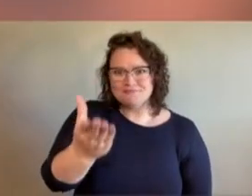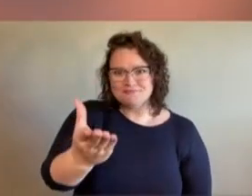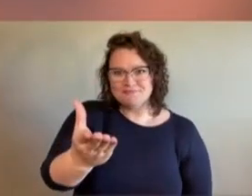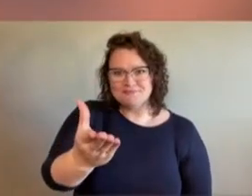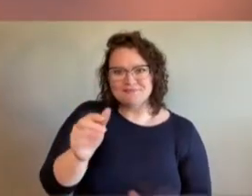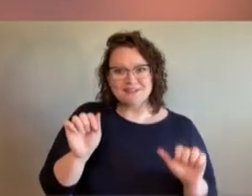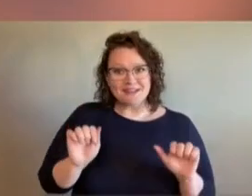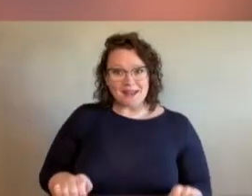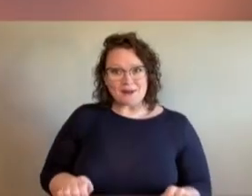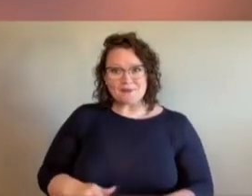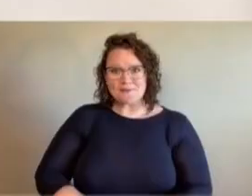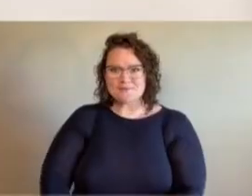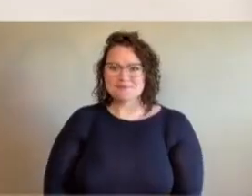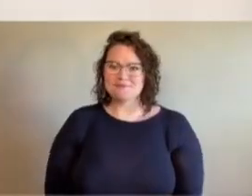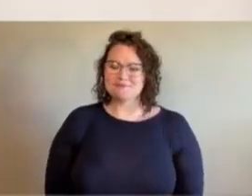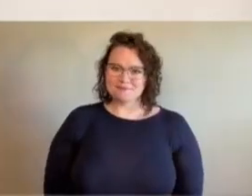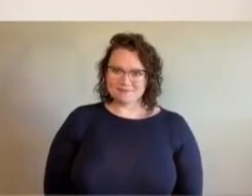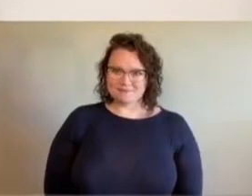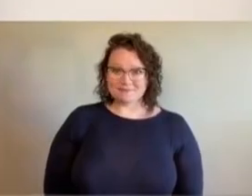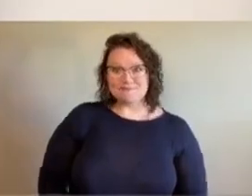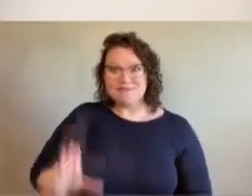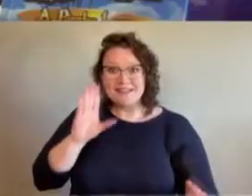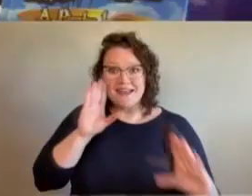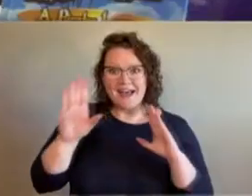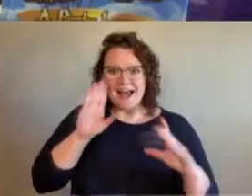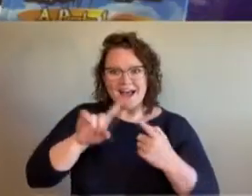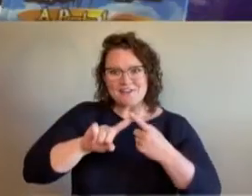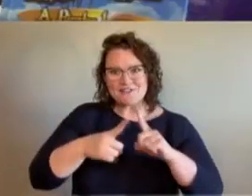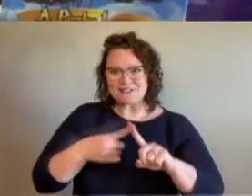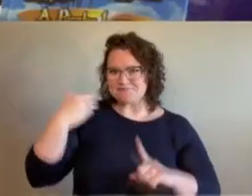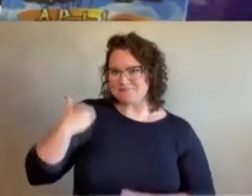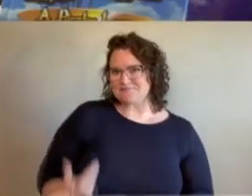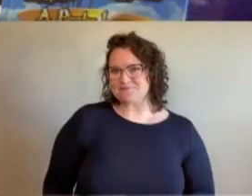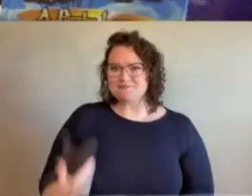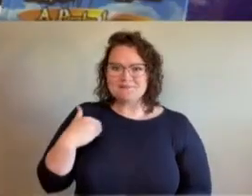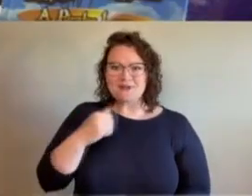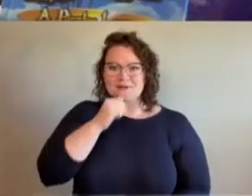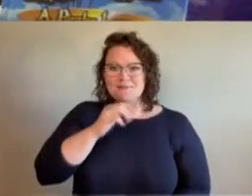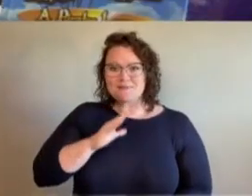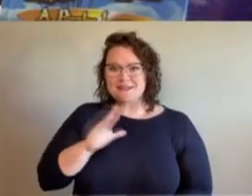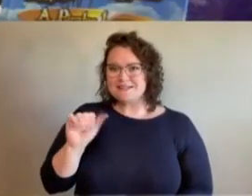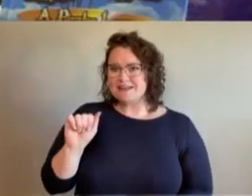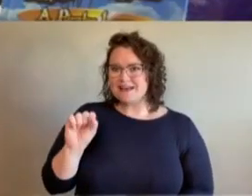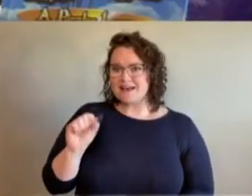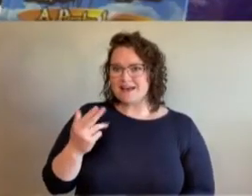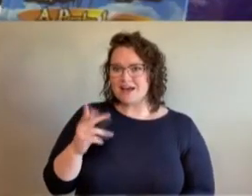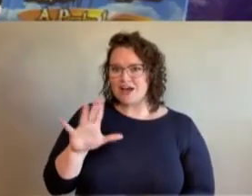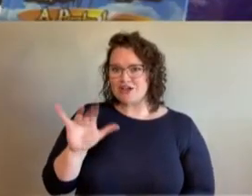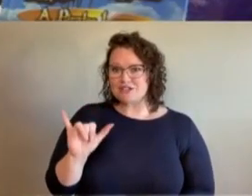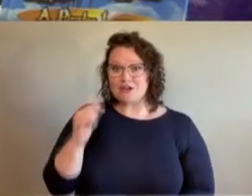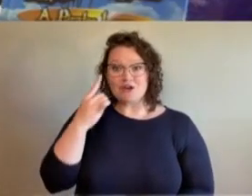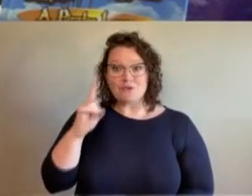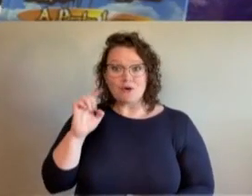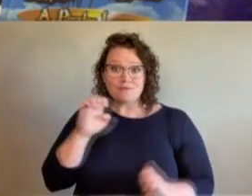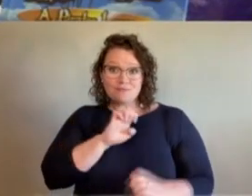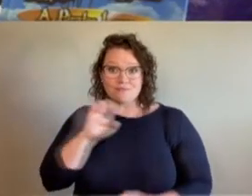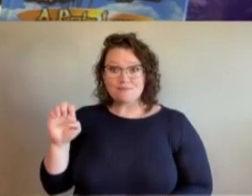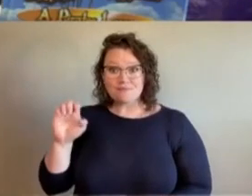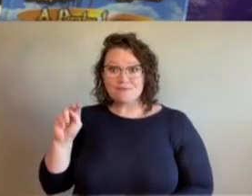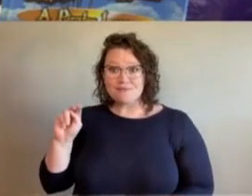teachers, parents and community during this unique and remarkable time during our state's history by helping you learn from right where you are.